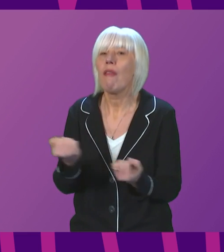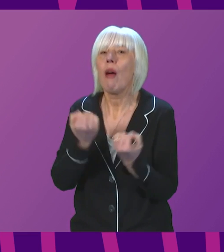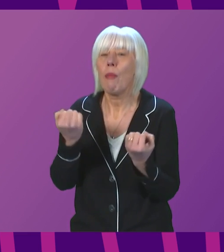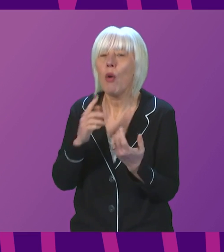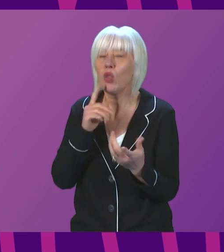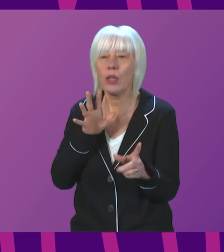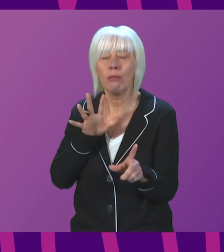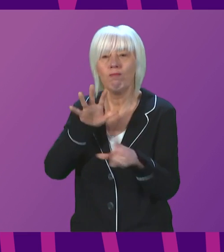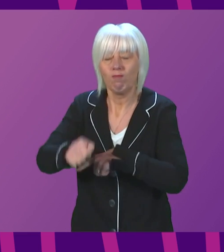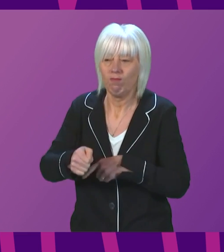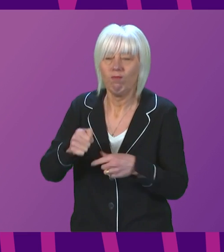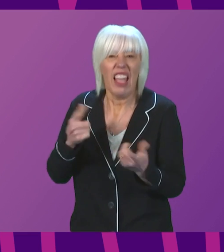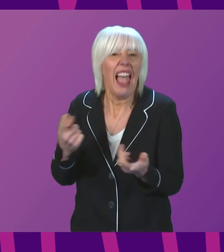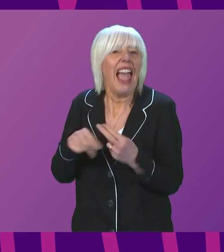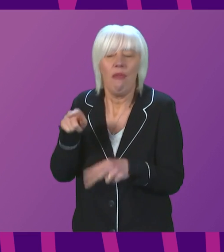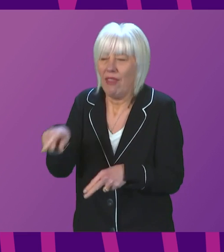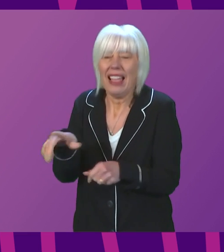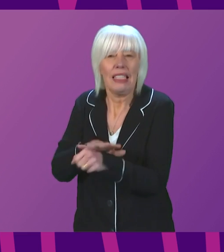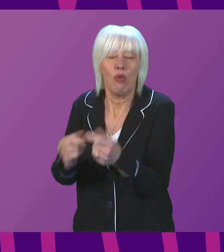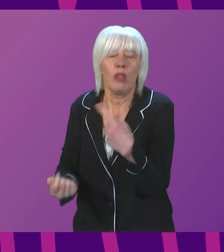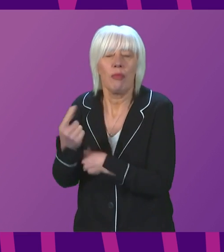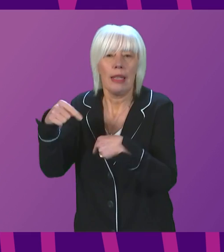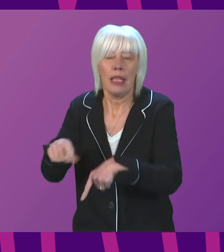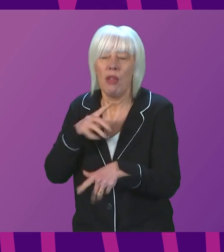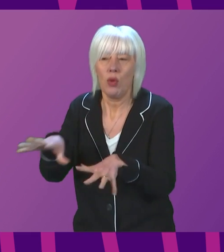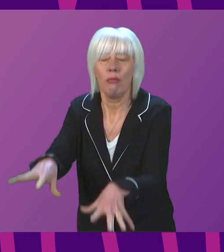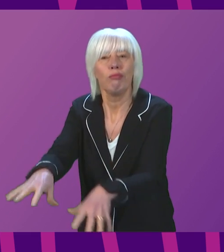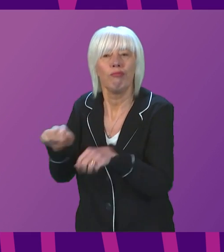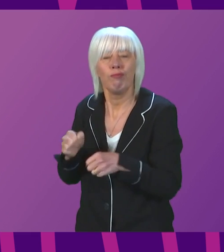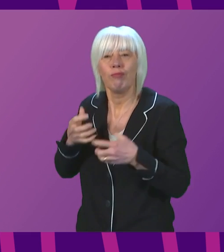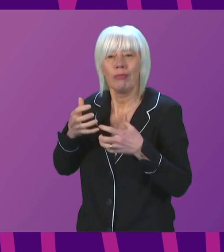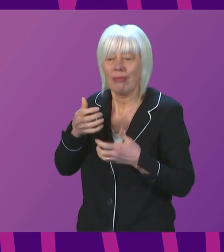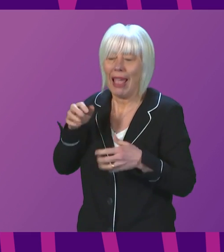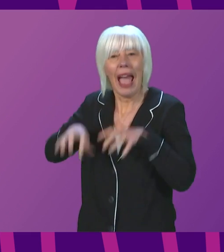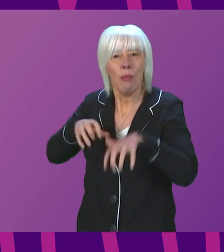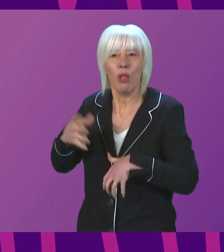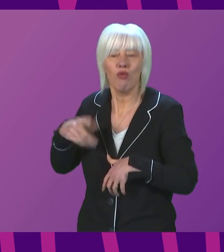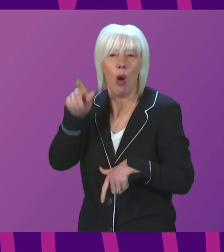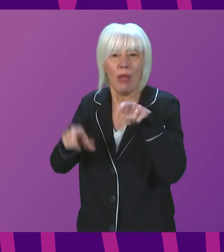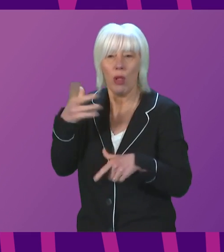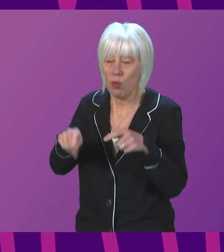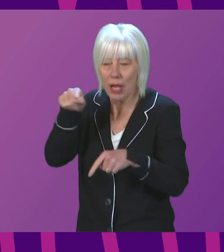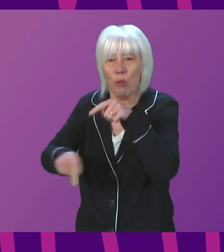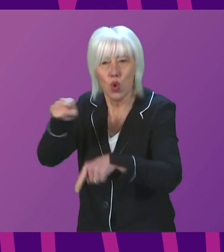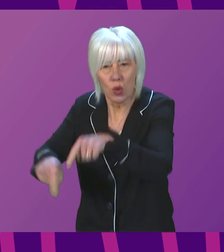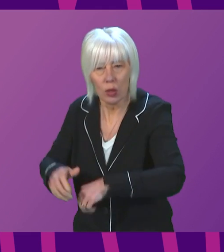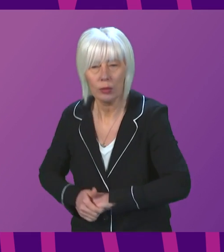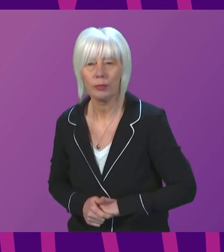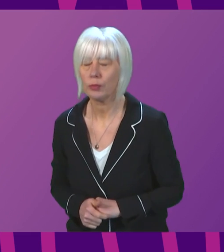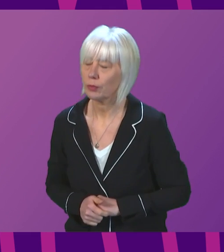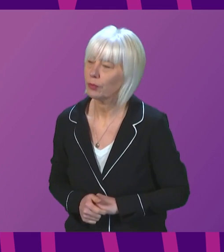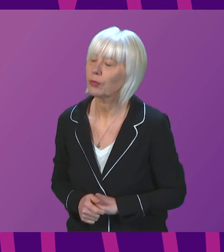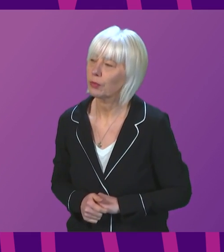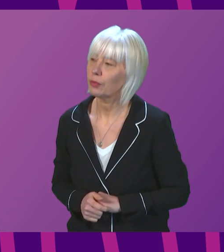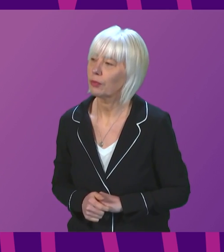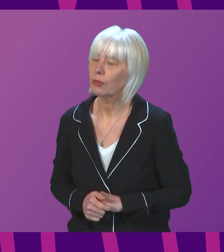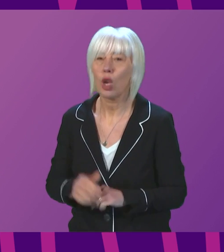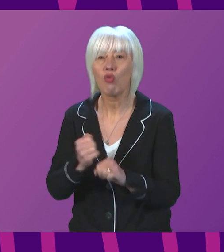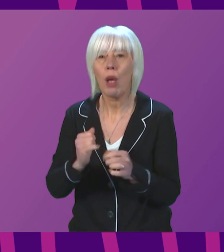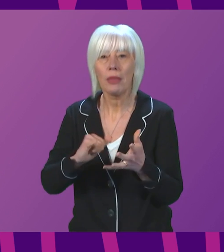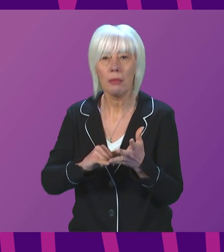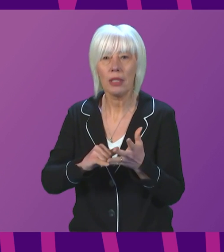in a case such as that, and to remove animals from abusive keepers.